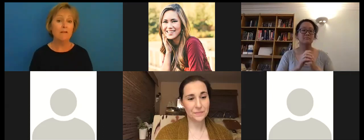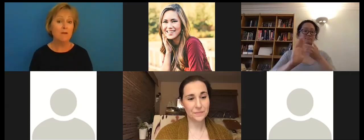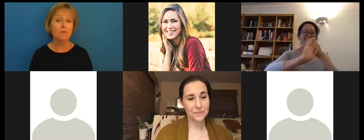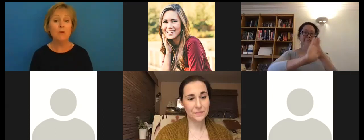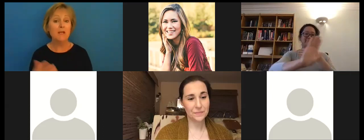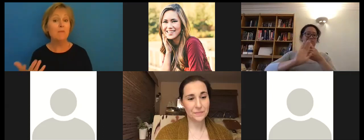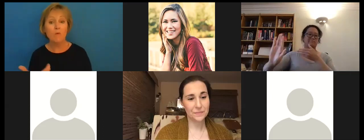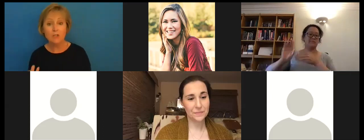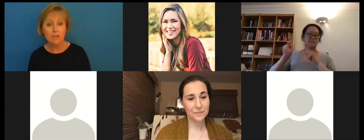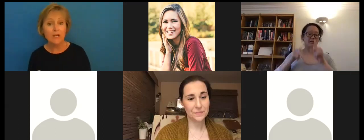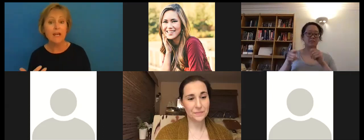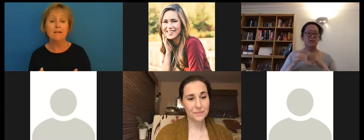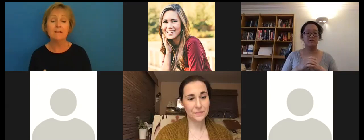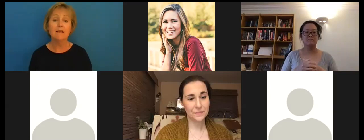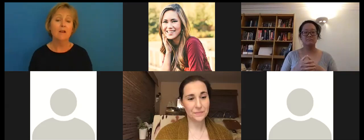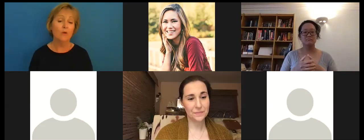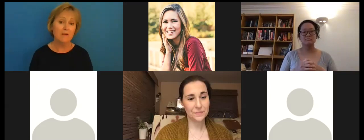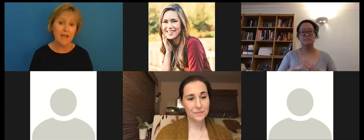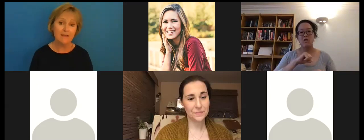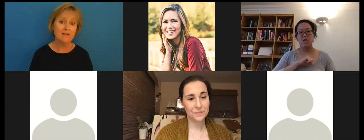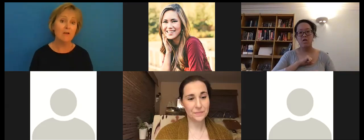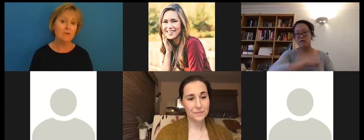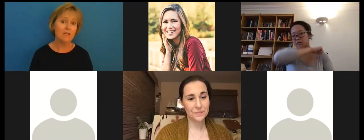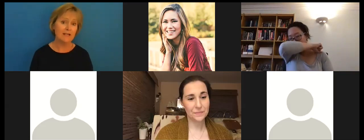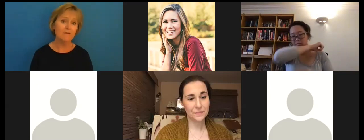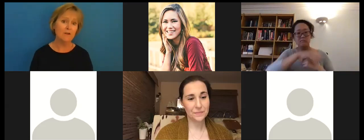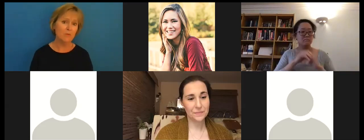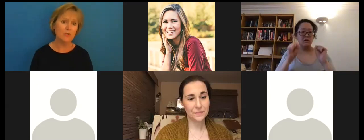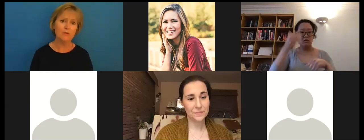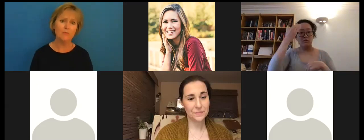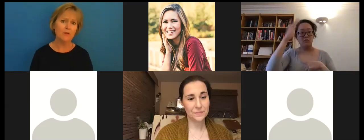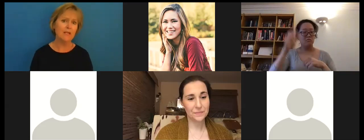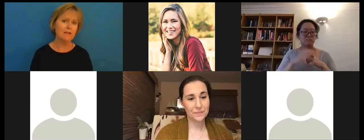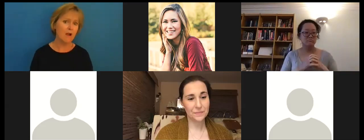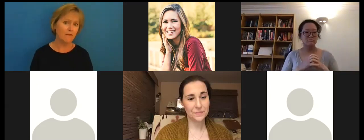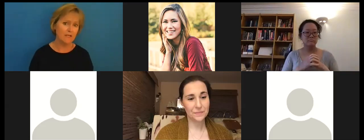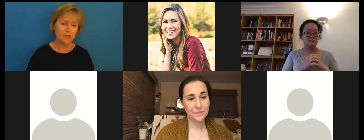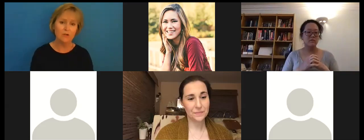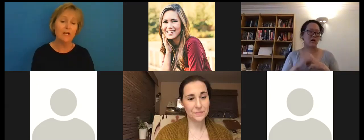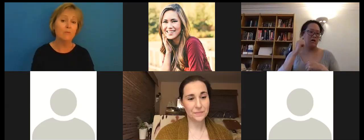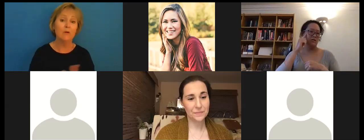knowing about washing their hands, wearing masks, all of those very important things things, coughing into your elbow.